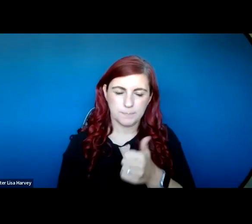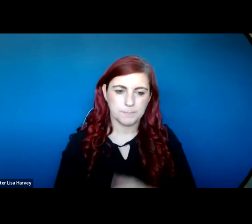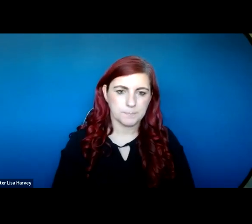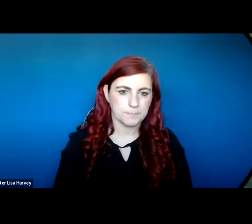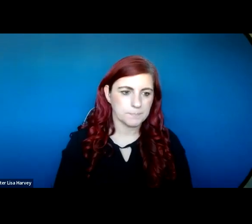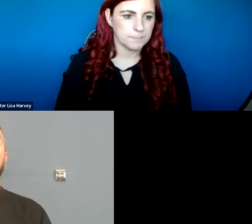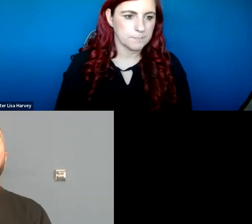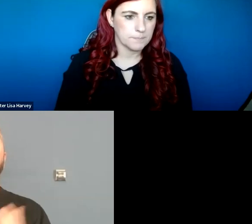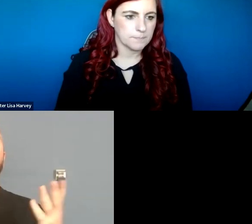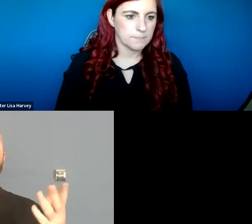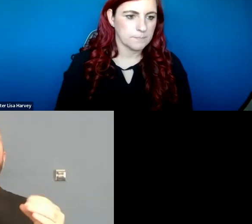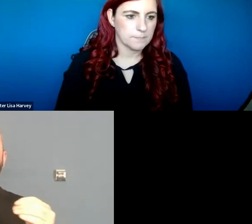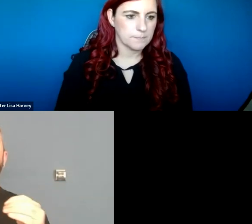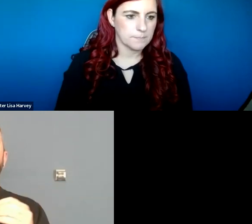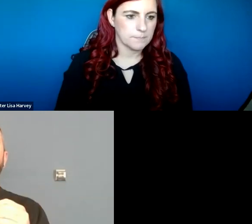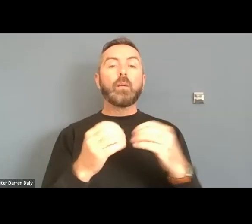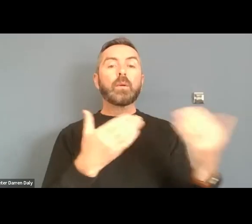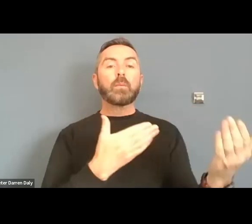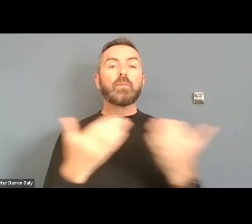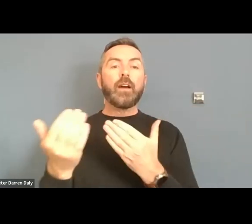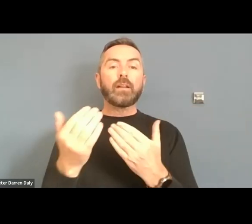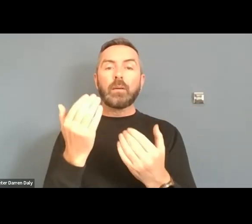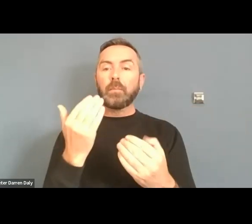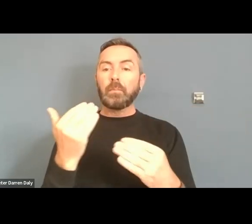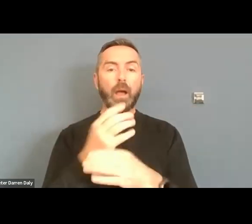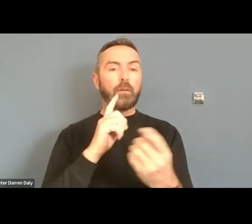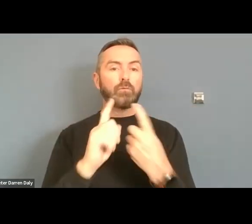So comments provided by respondents help us to understand why people with